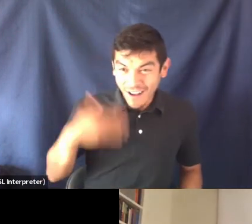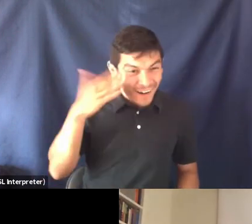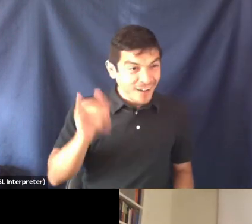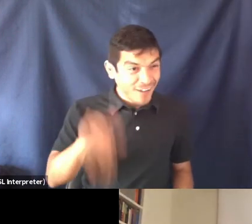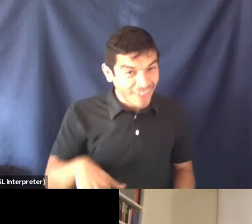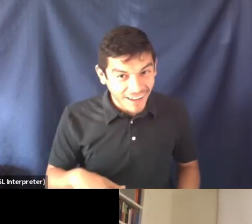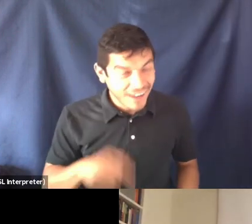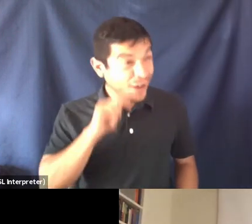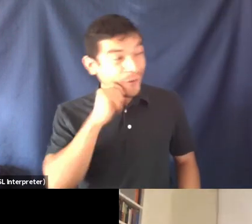Spread good news. - Yeah.